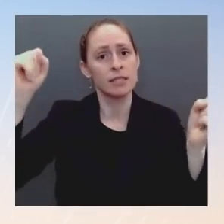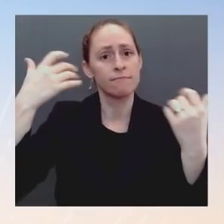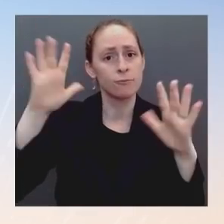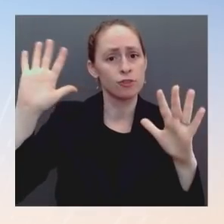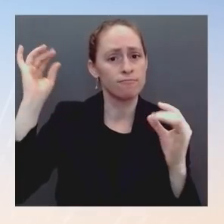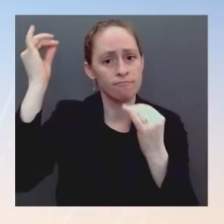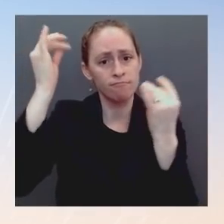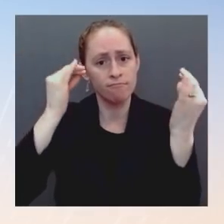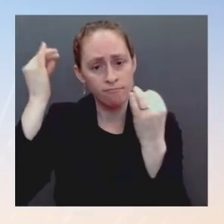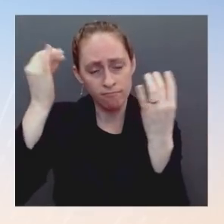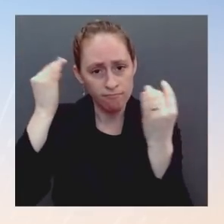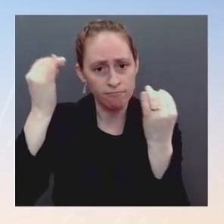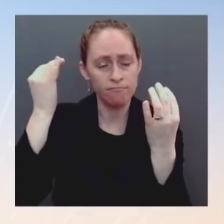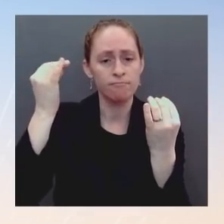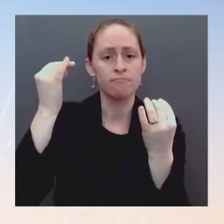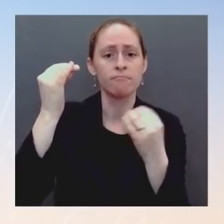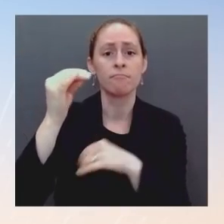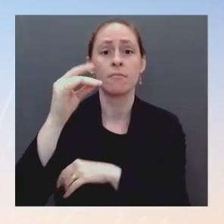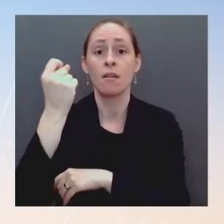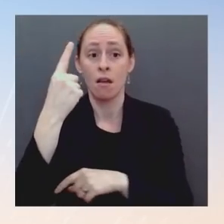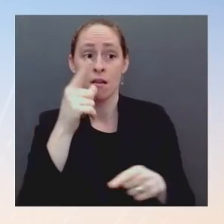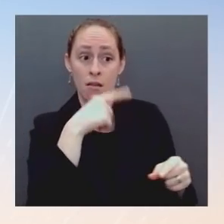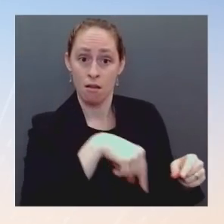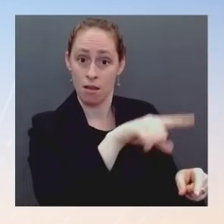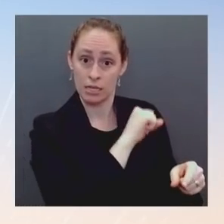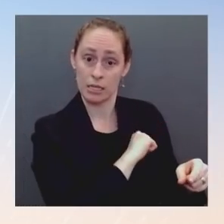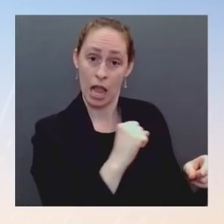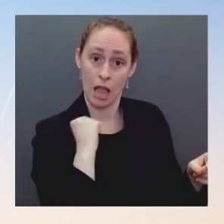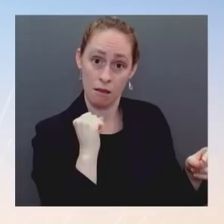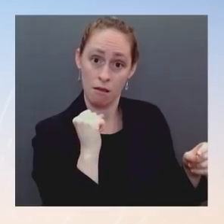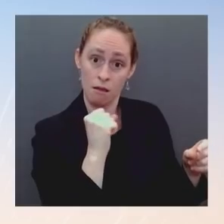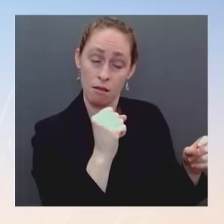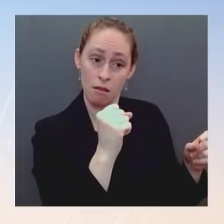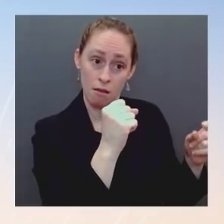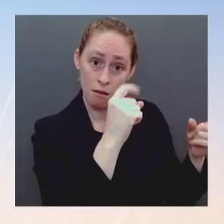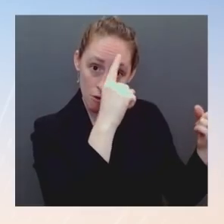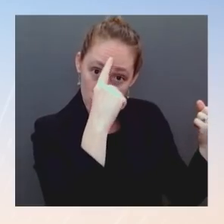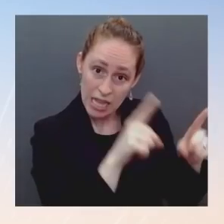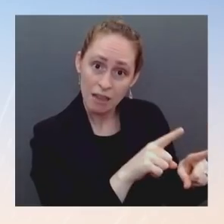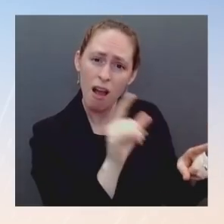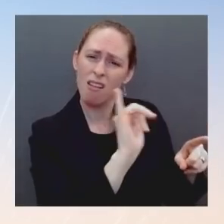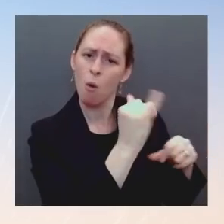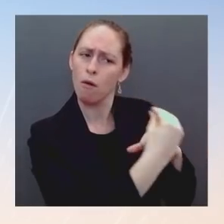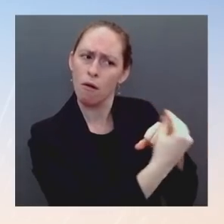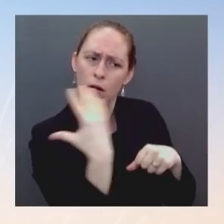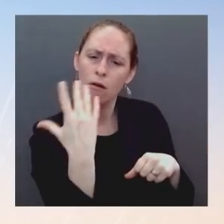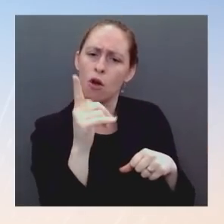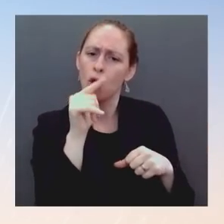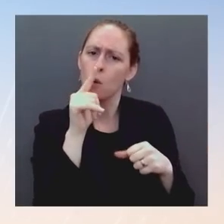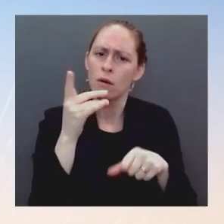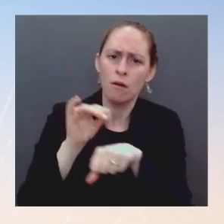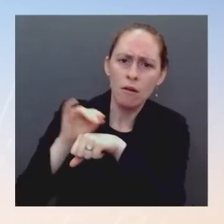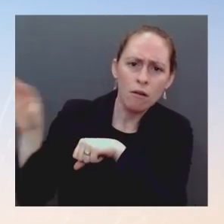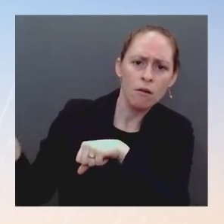As somebody who served on the Senate Judiciary Committee and was Chair -- both as Chair and ranking member, he is steeped in this process and looks forward to advice